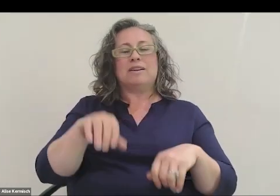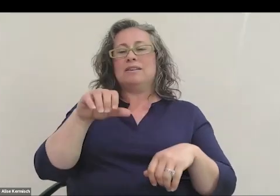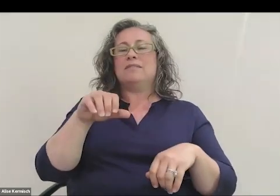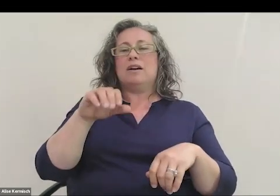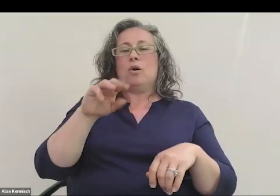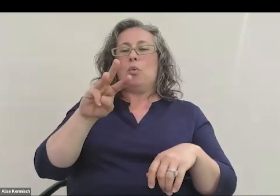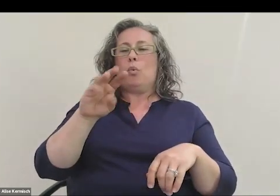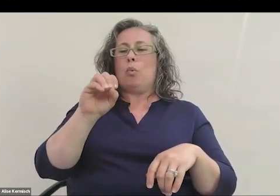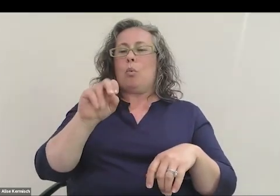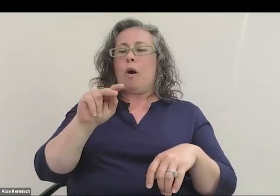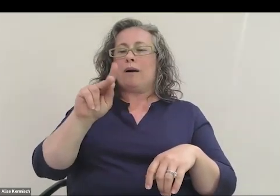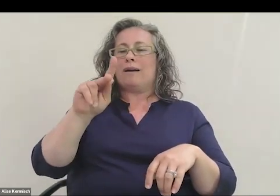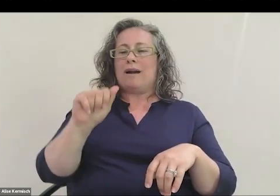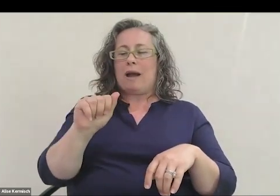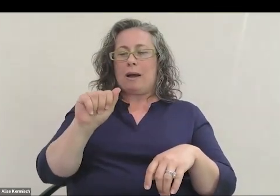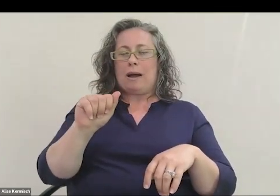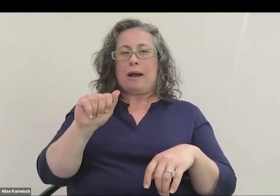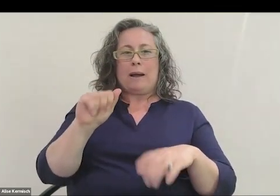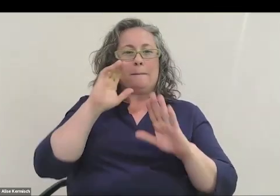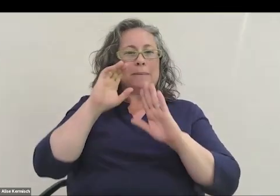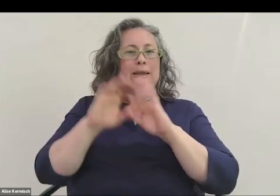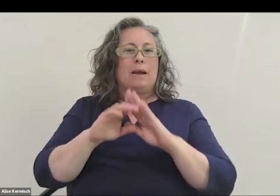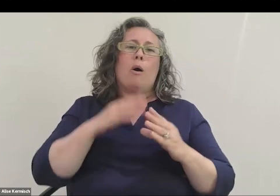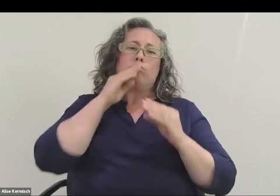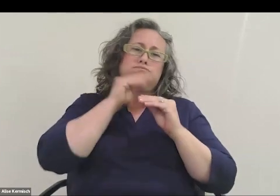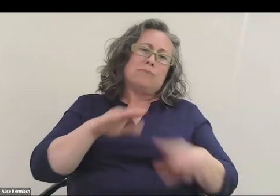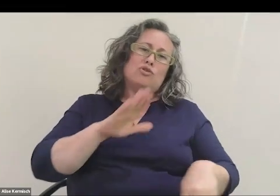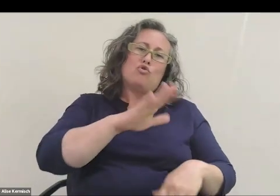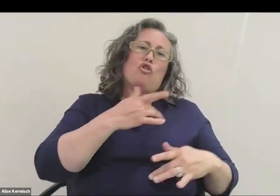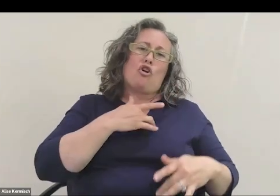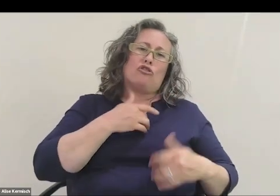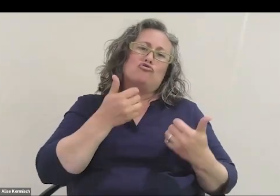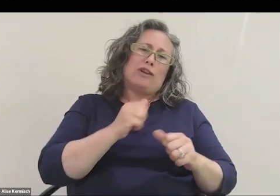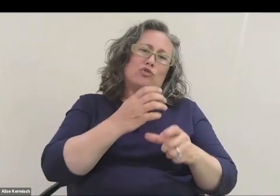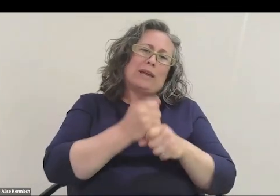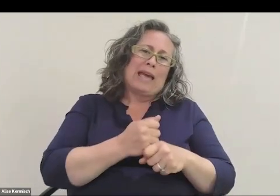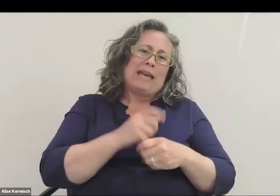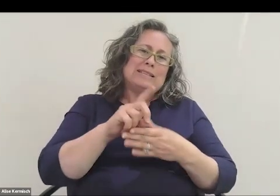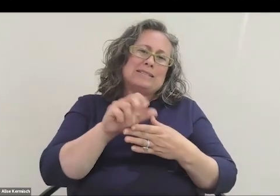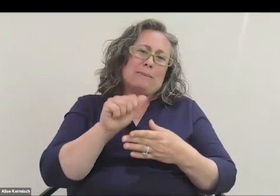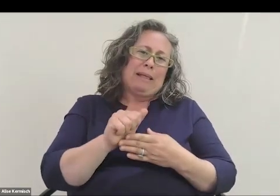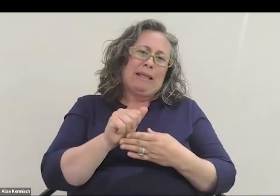It says, "Bless your heart trying to get disability benefits." I don't think lazy is a disability. I think about all the ways